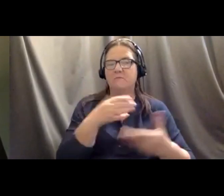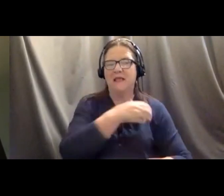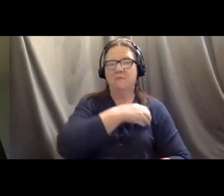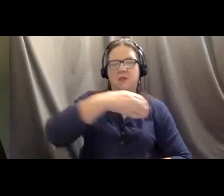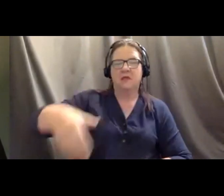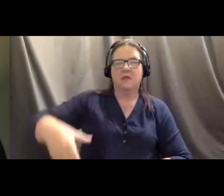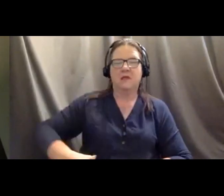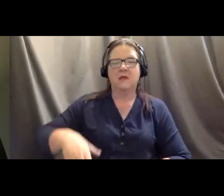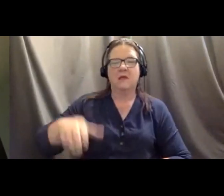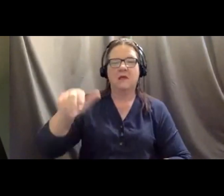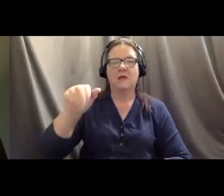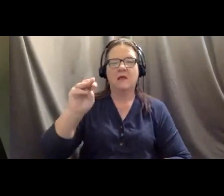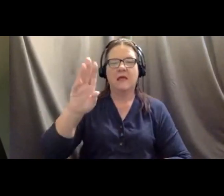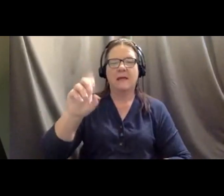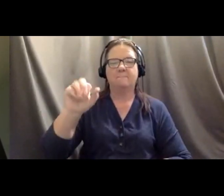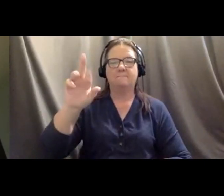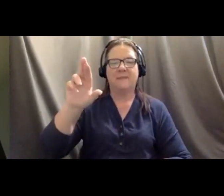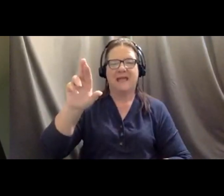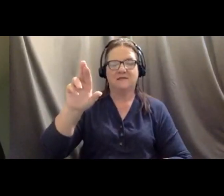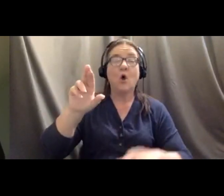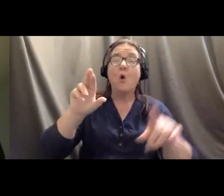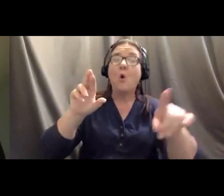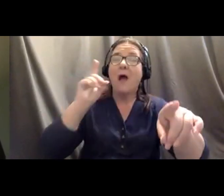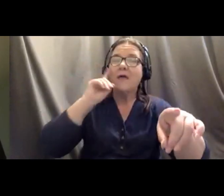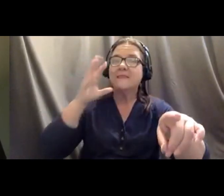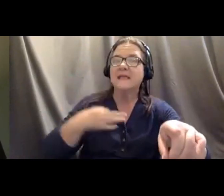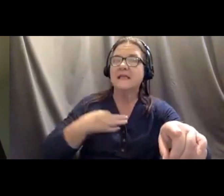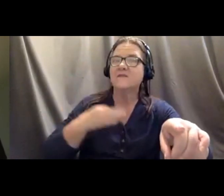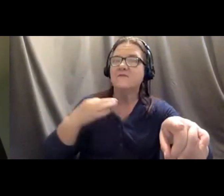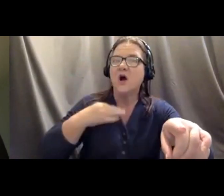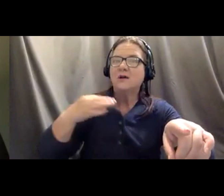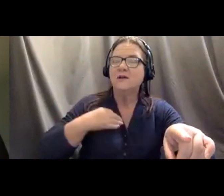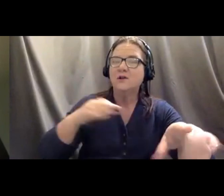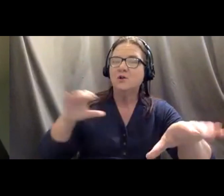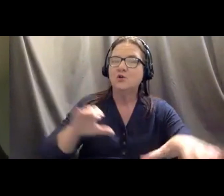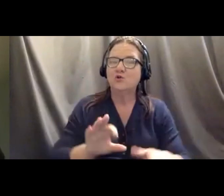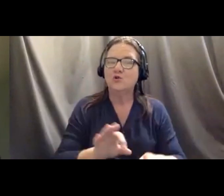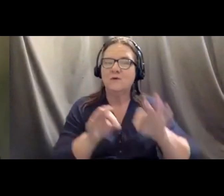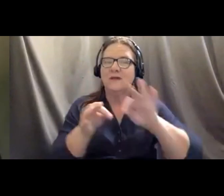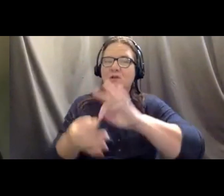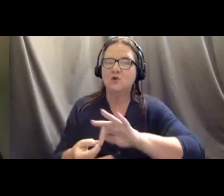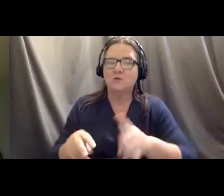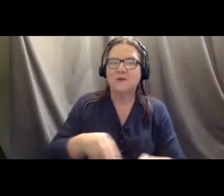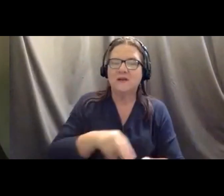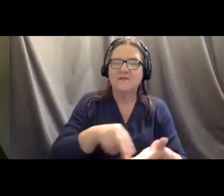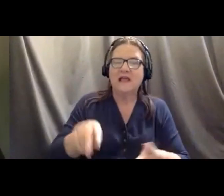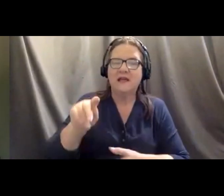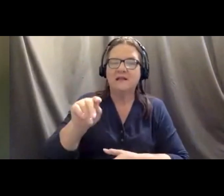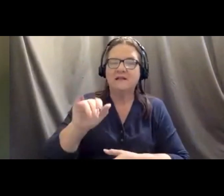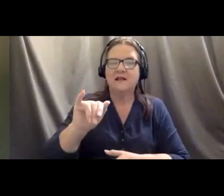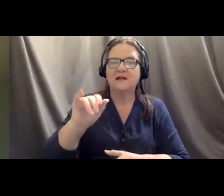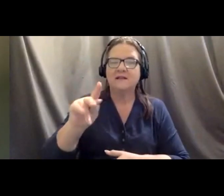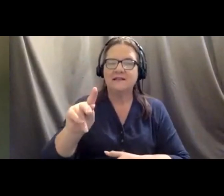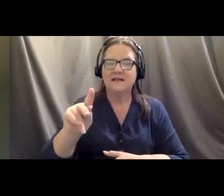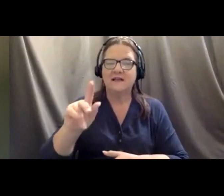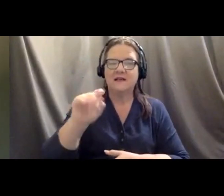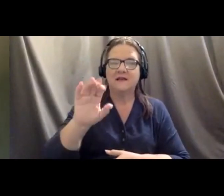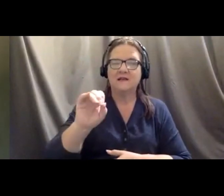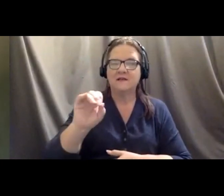And I think that he is volunteering to do an interpretive dance on TikTok if I'm reading correctly between the lines.